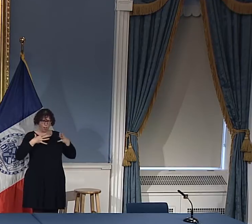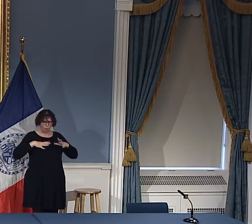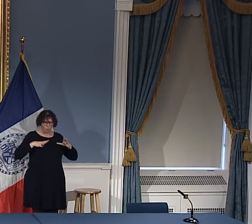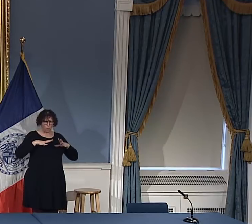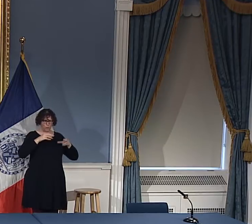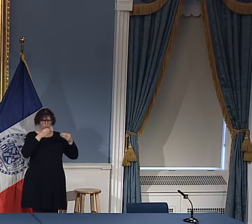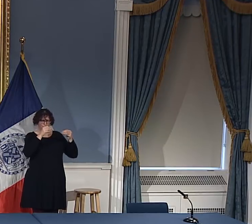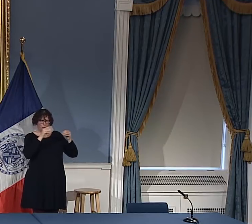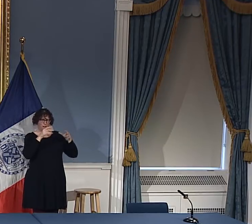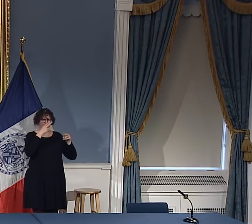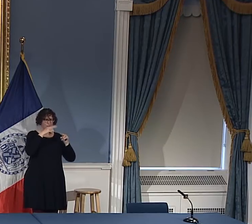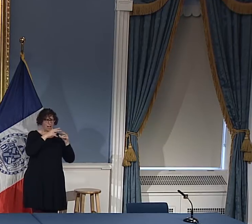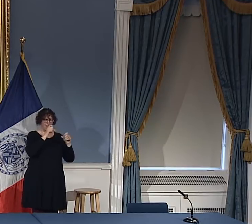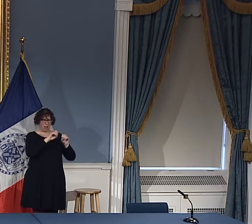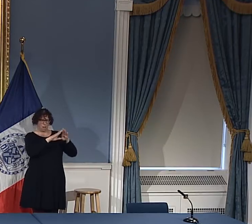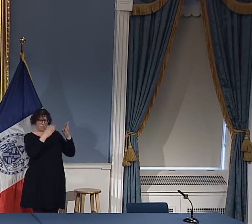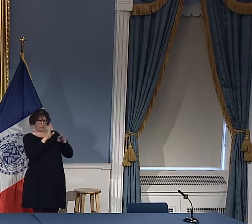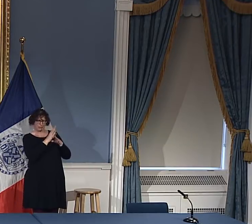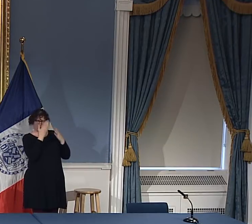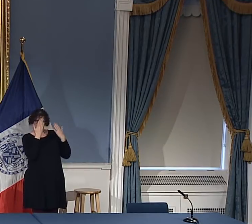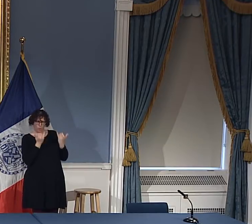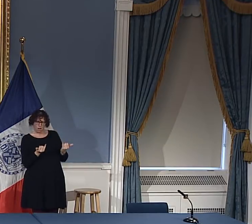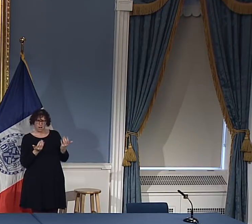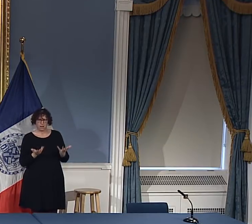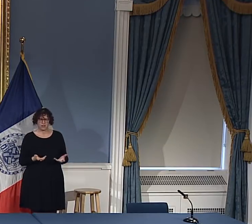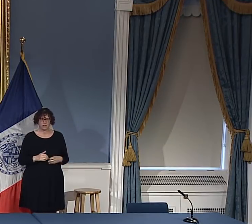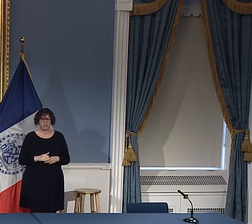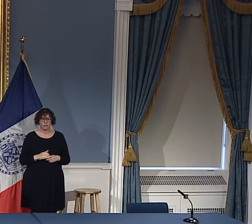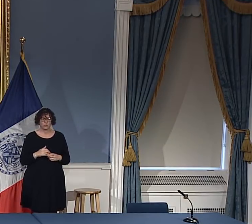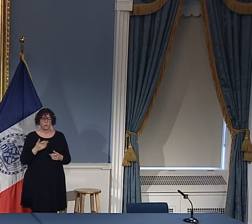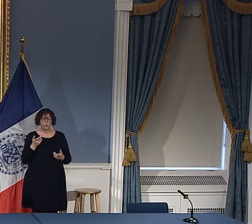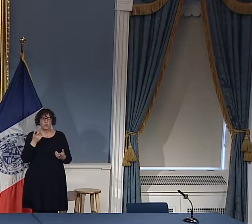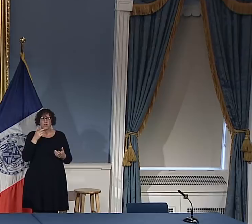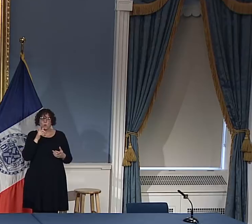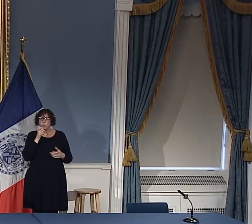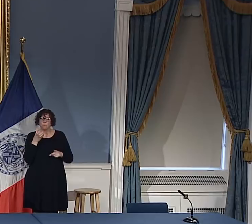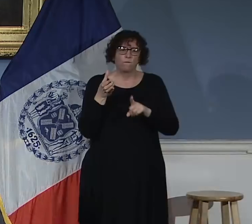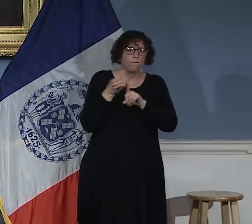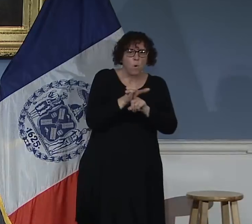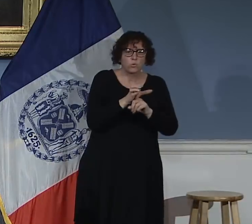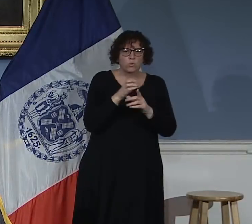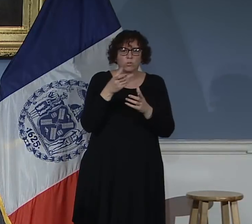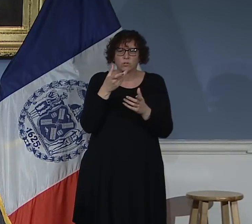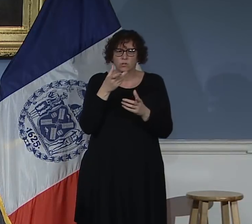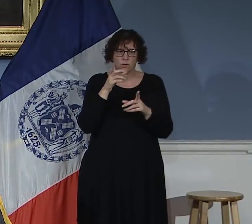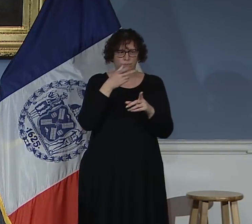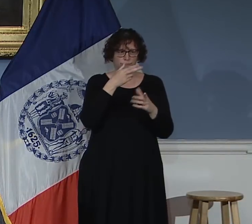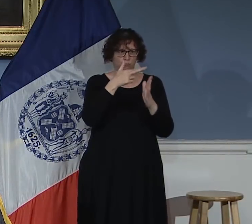REDUCING STAFF. THEY DON'T HAVE NYA PRSEONAL PROTECTIVE GEAR. SOMEBODY HAS